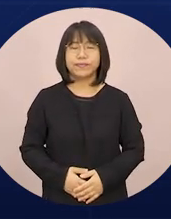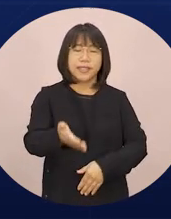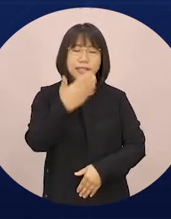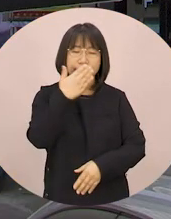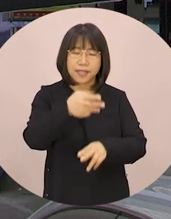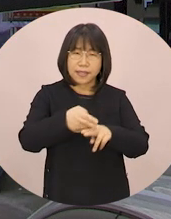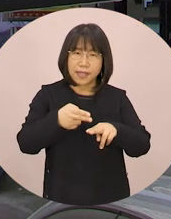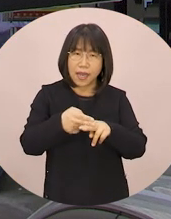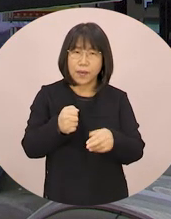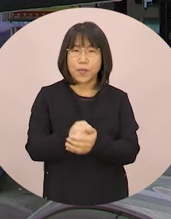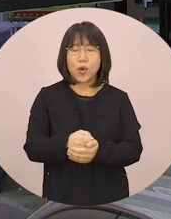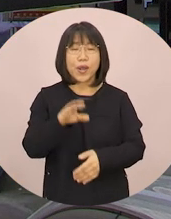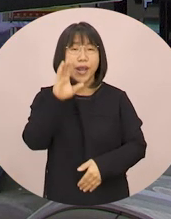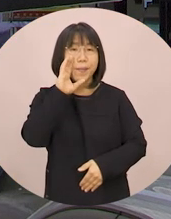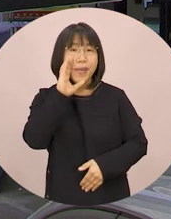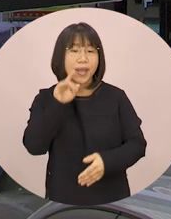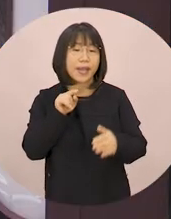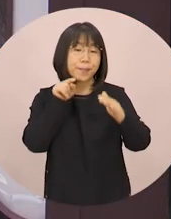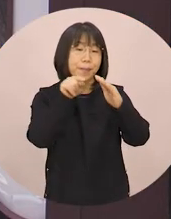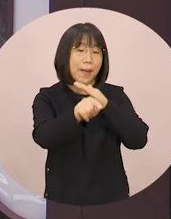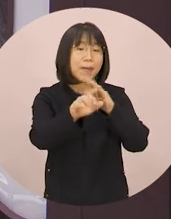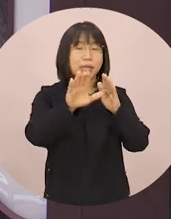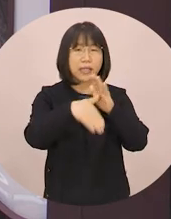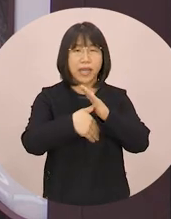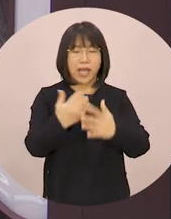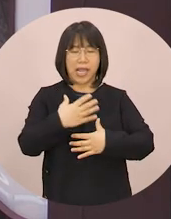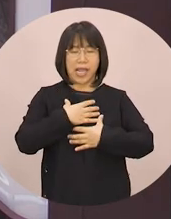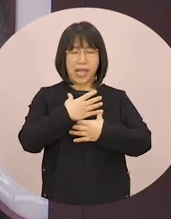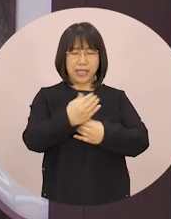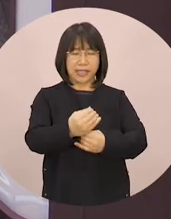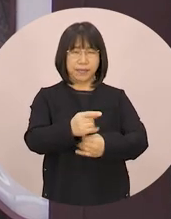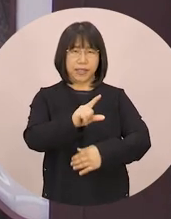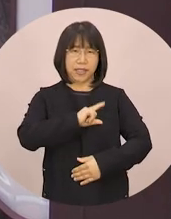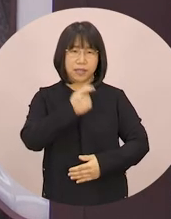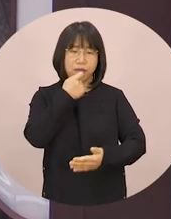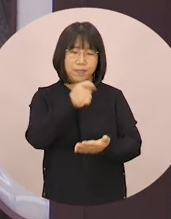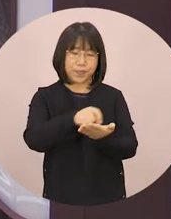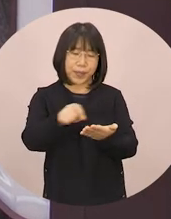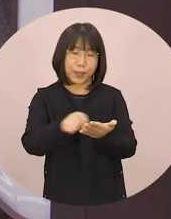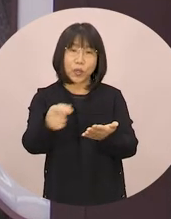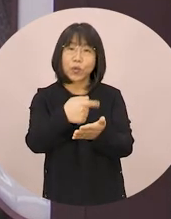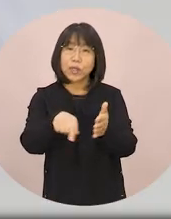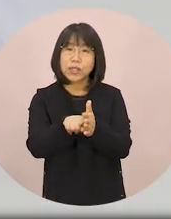Starting February 19, a personal safety number will be introduced to help you fill out a handwritten list with confidence